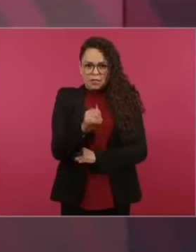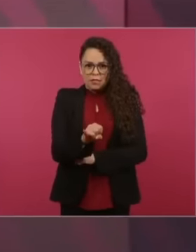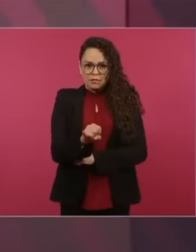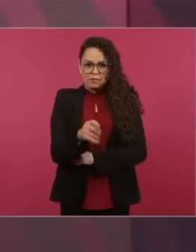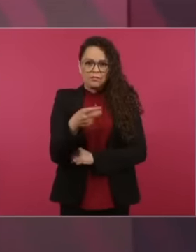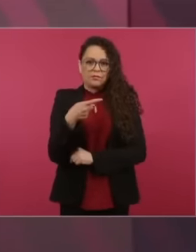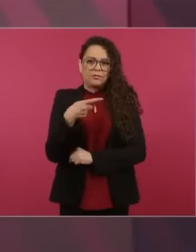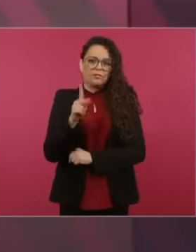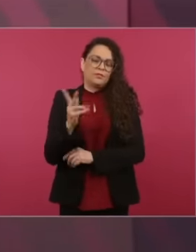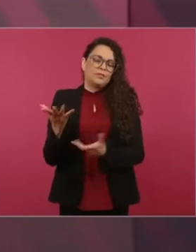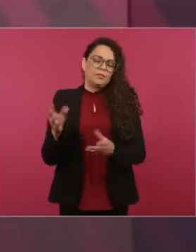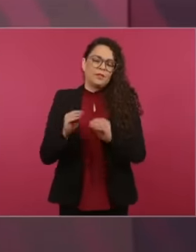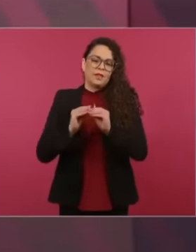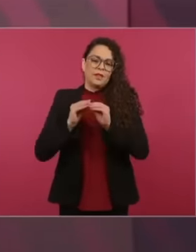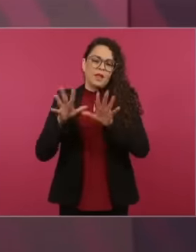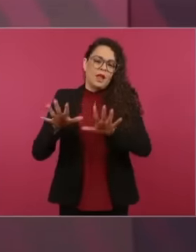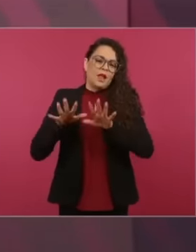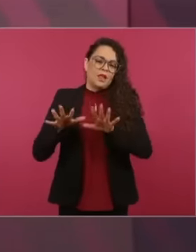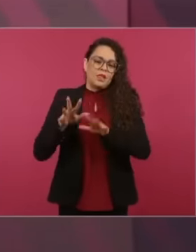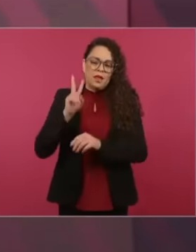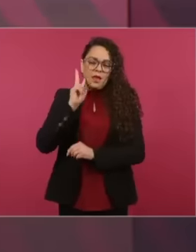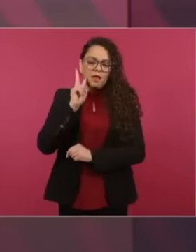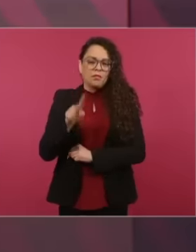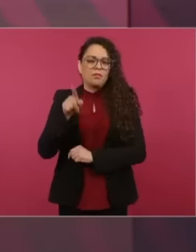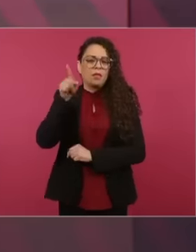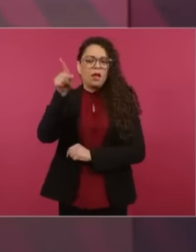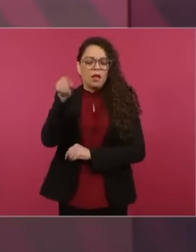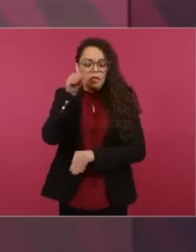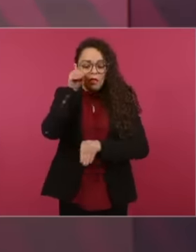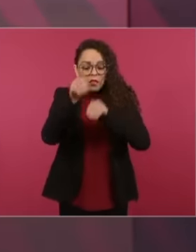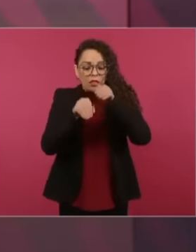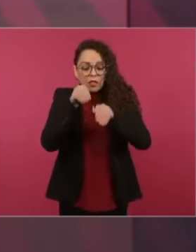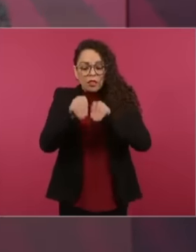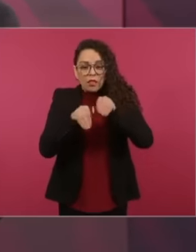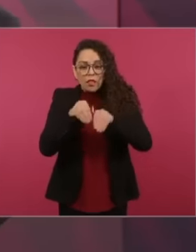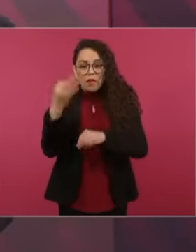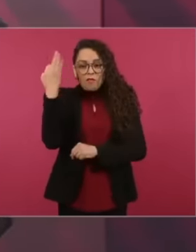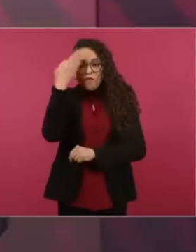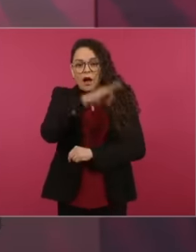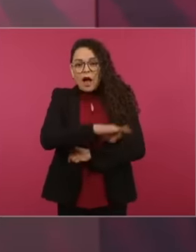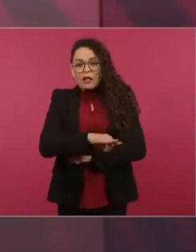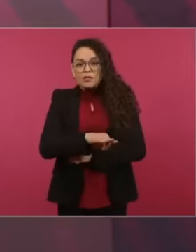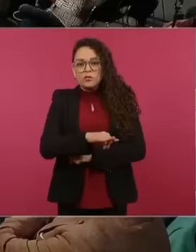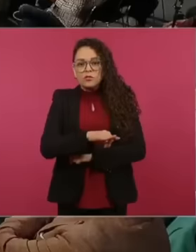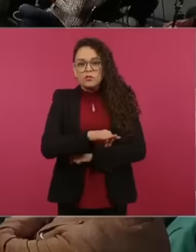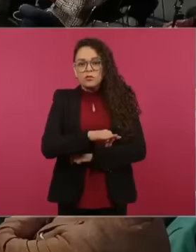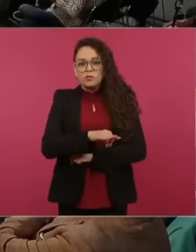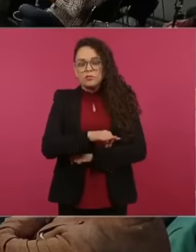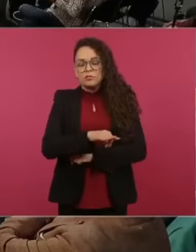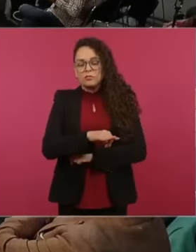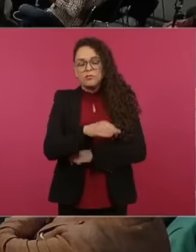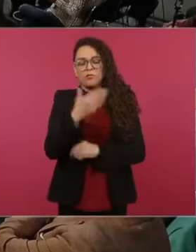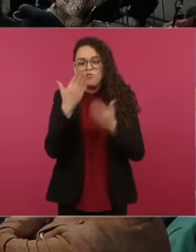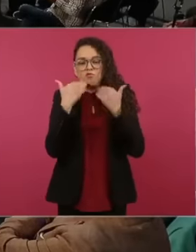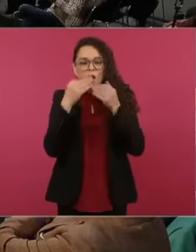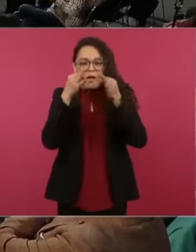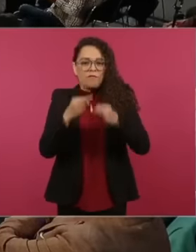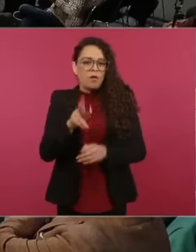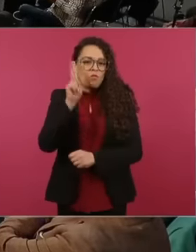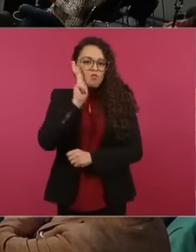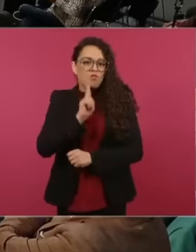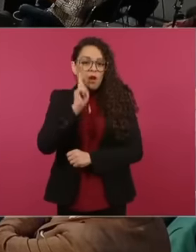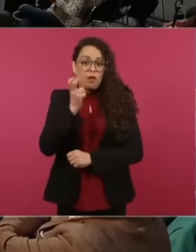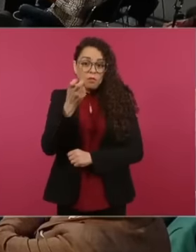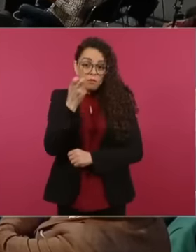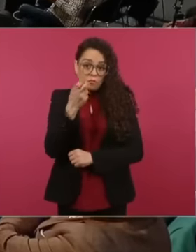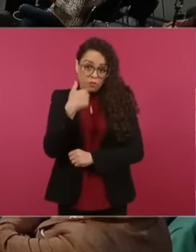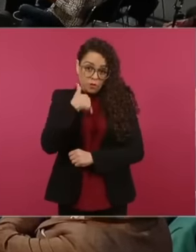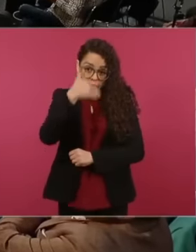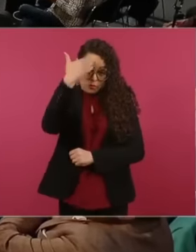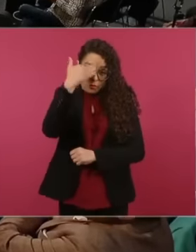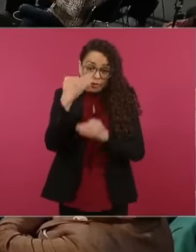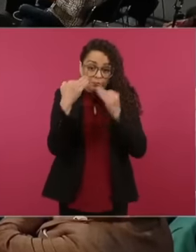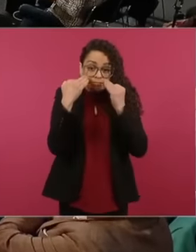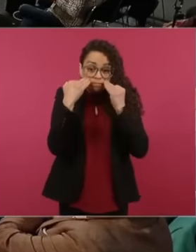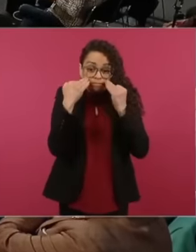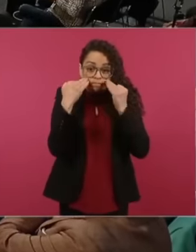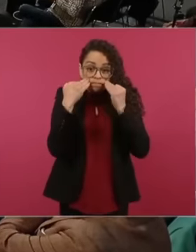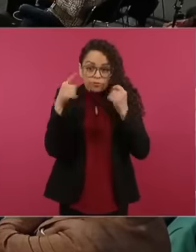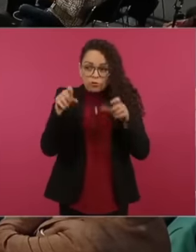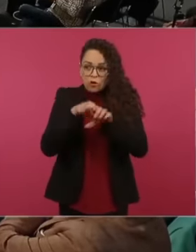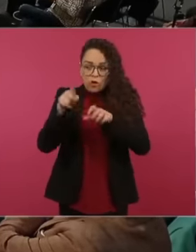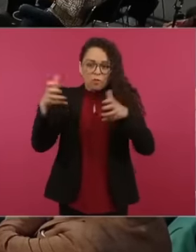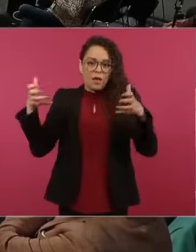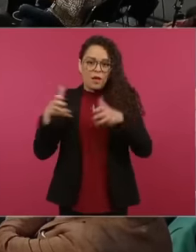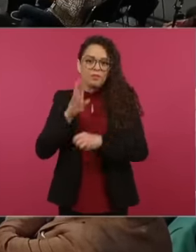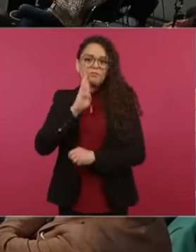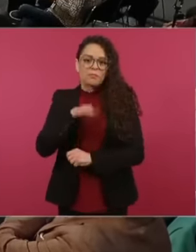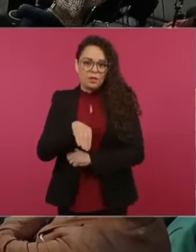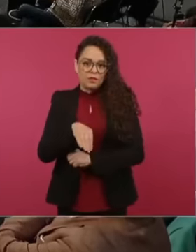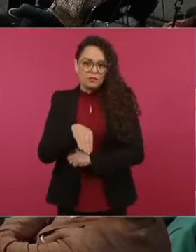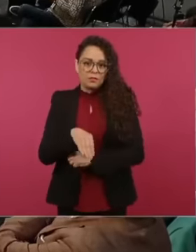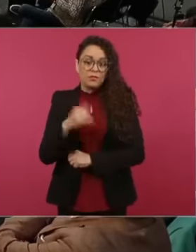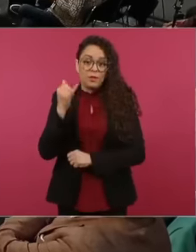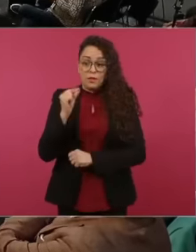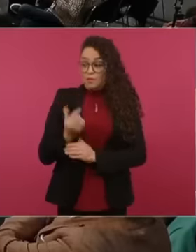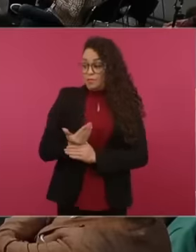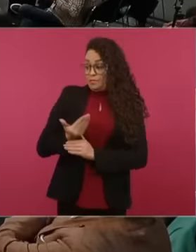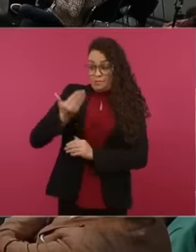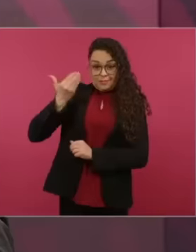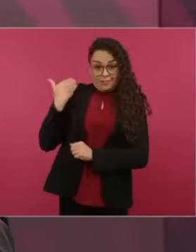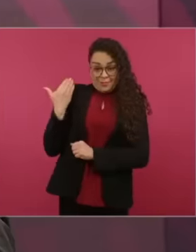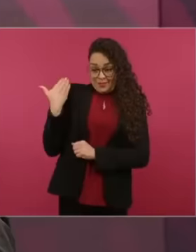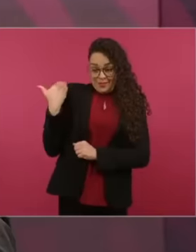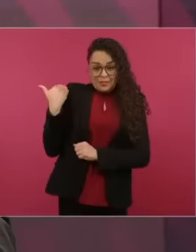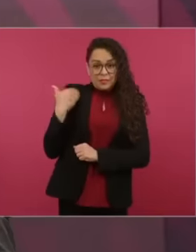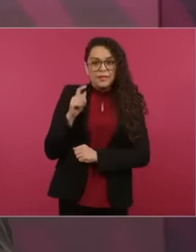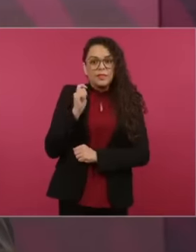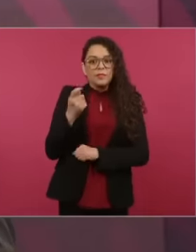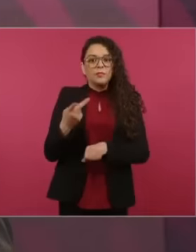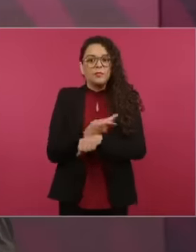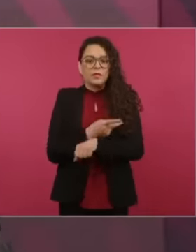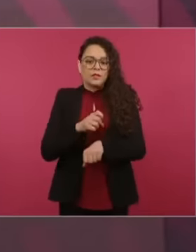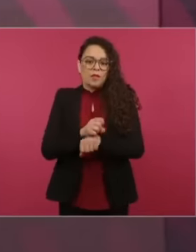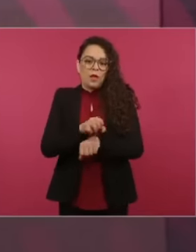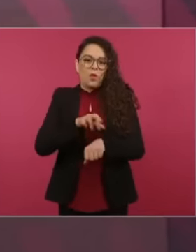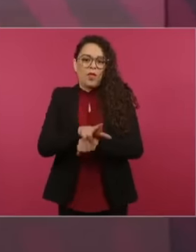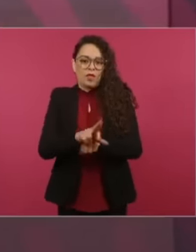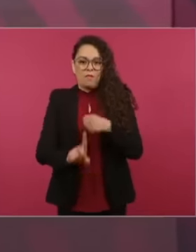they manufactured then I know how they act recently what happened in Ecuador I have information